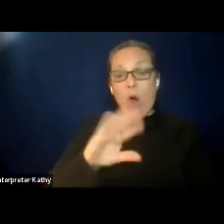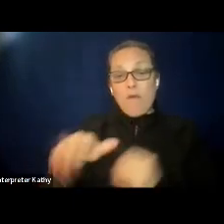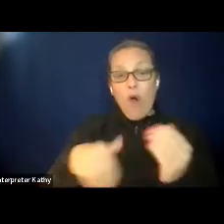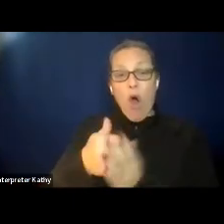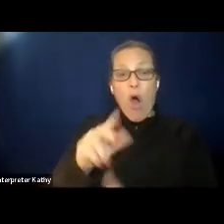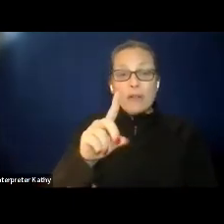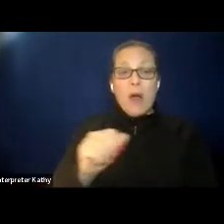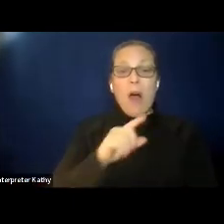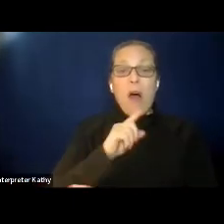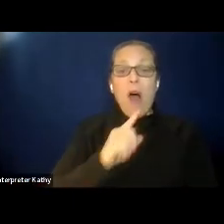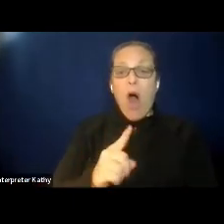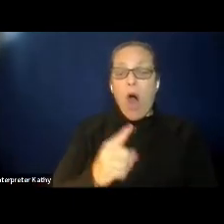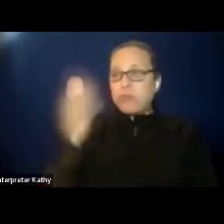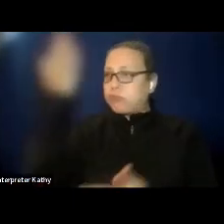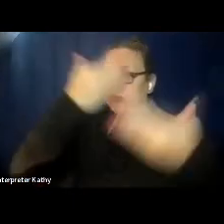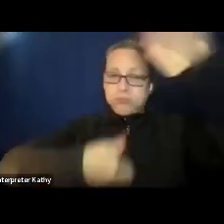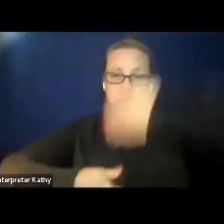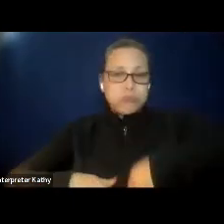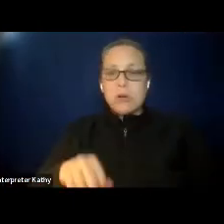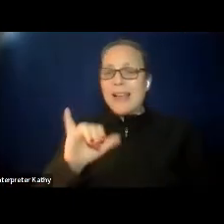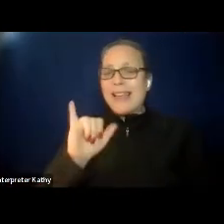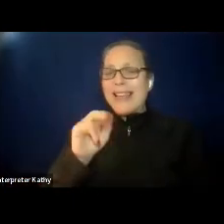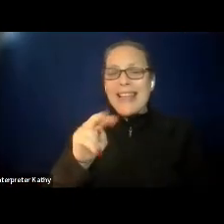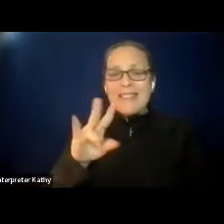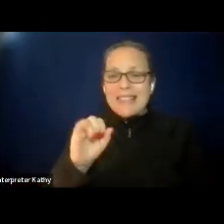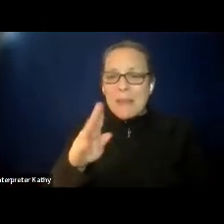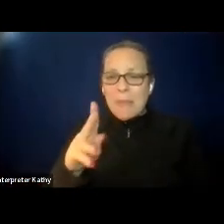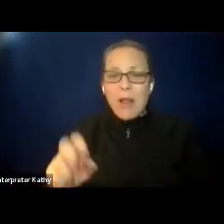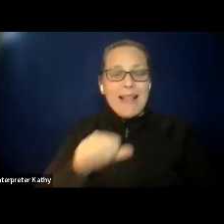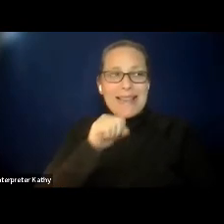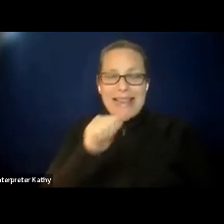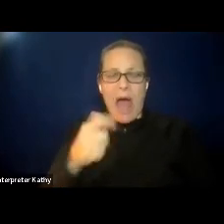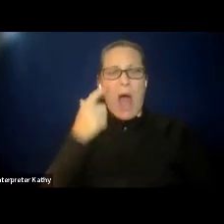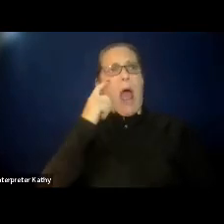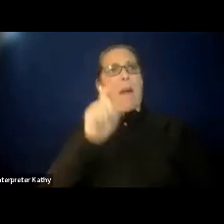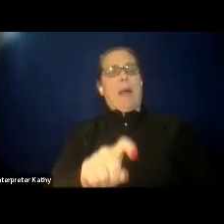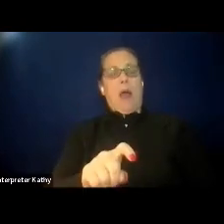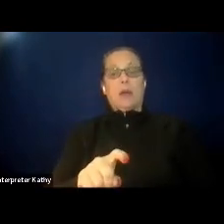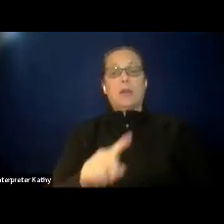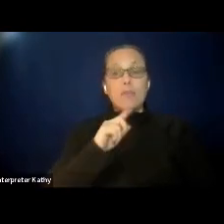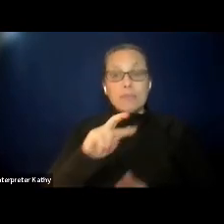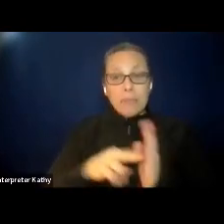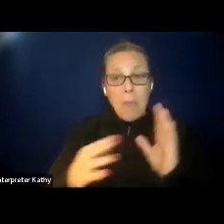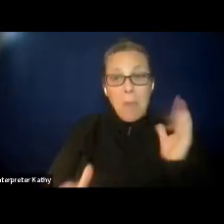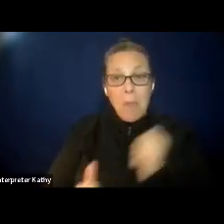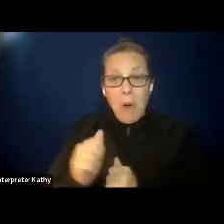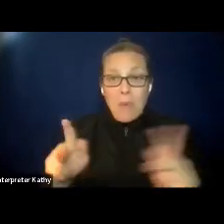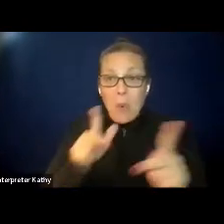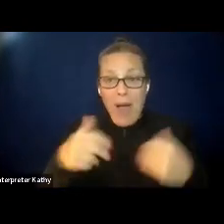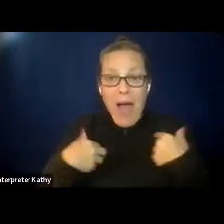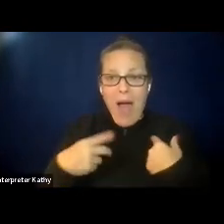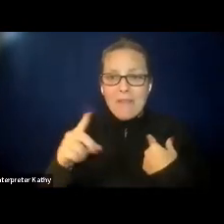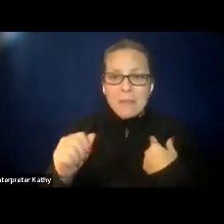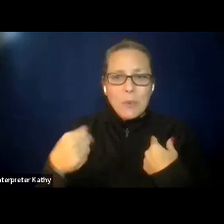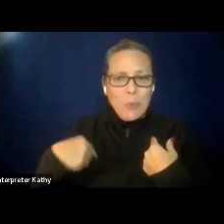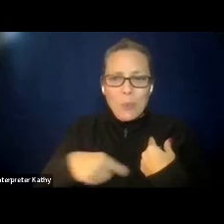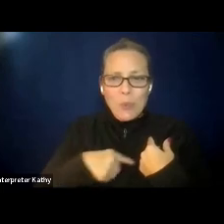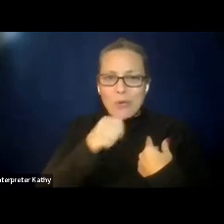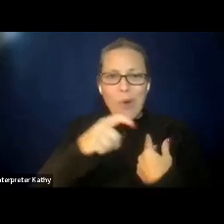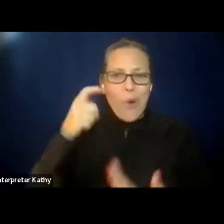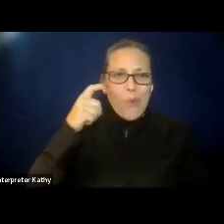very significant portion of the world. Approximately 70% of all disabilities are invisible or non-apparent. So the